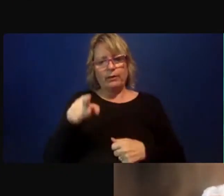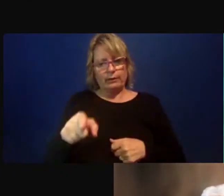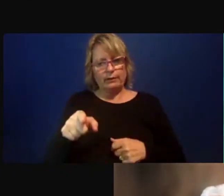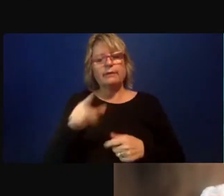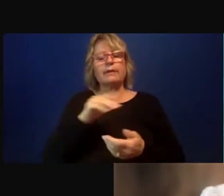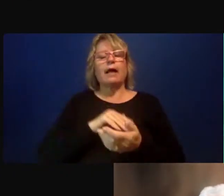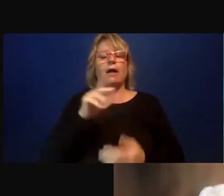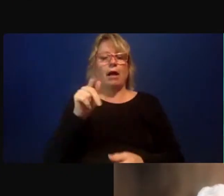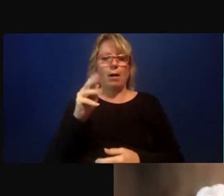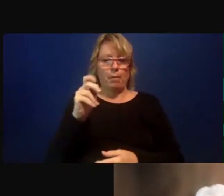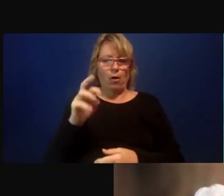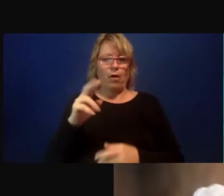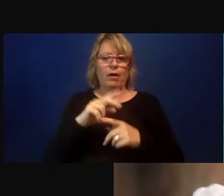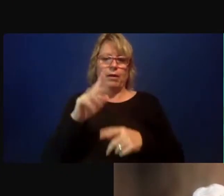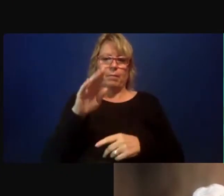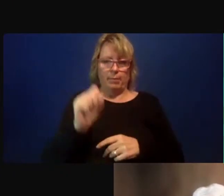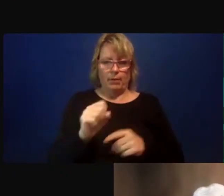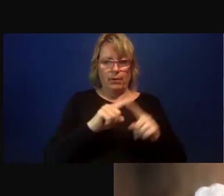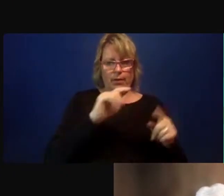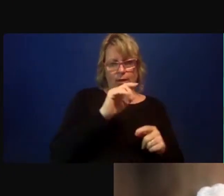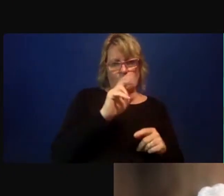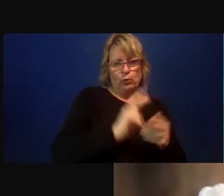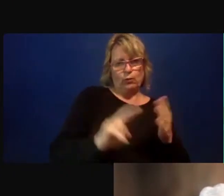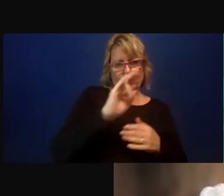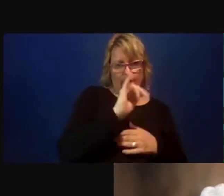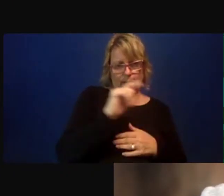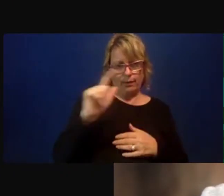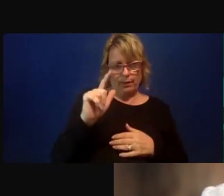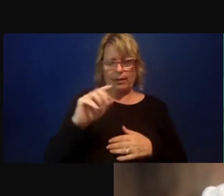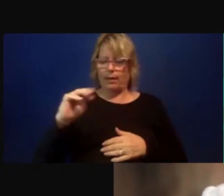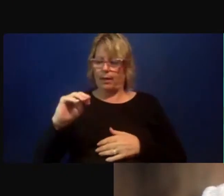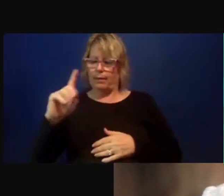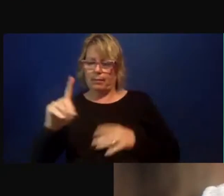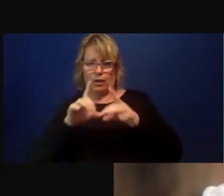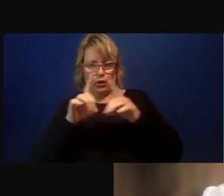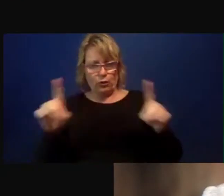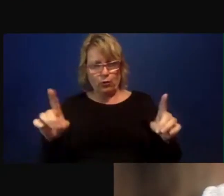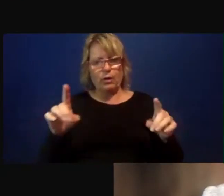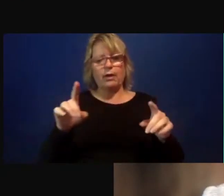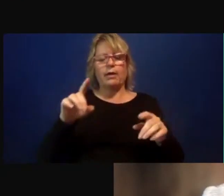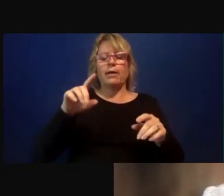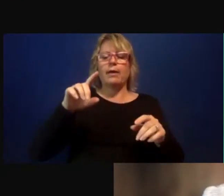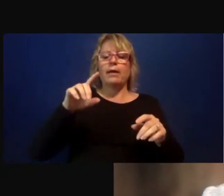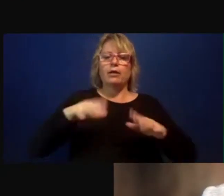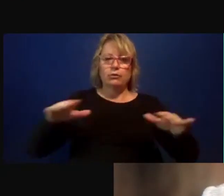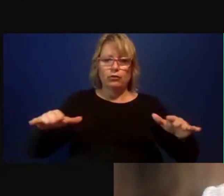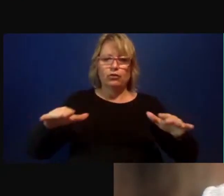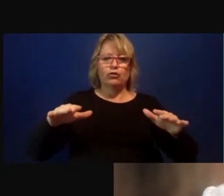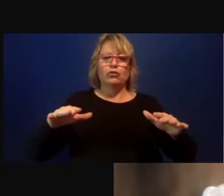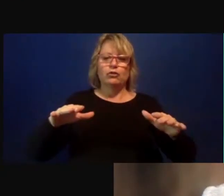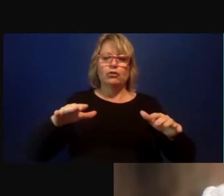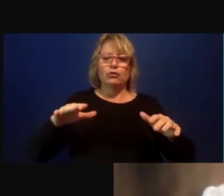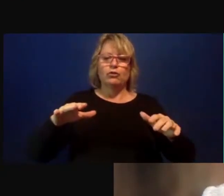BS at University of Illinois and his MD degree and Pediatrics Residencies at Loyola University,